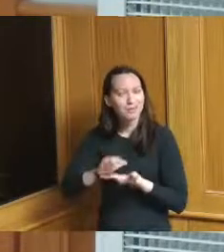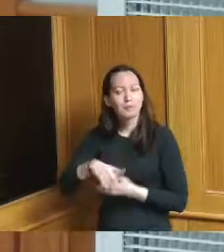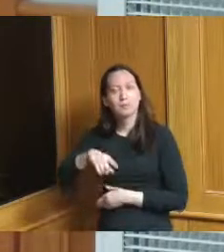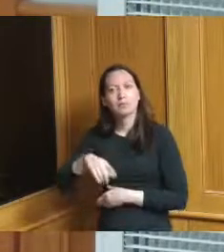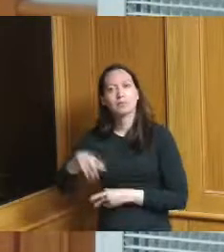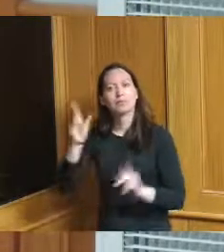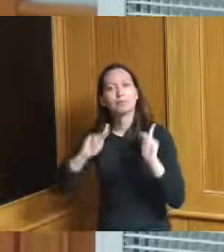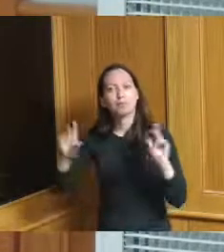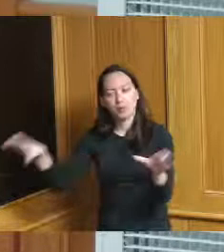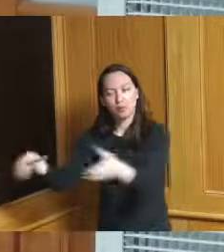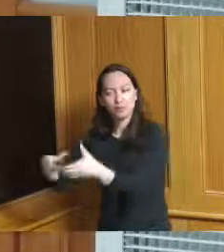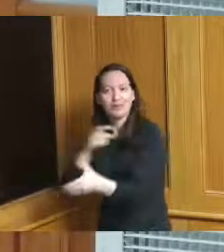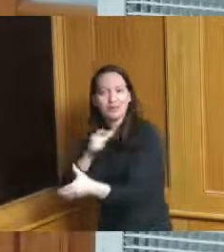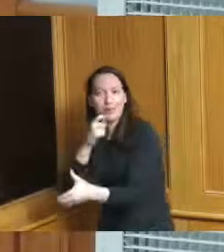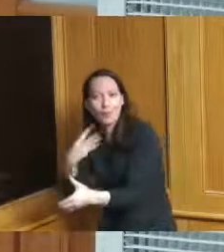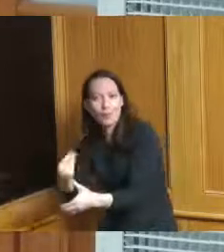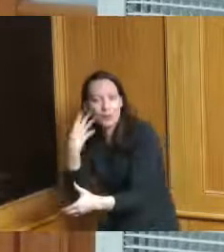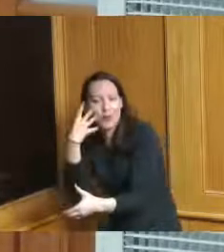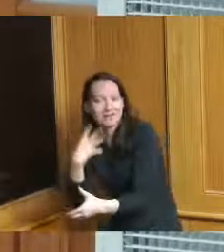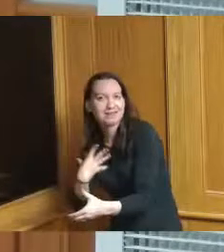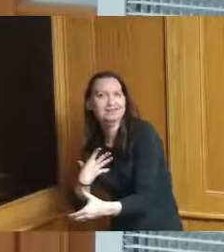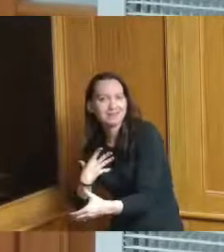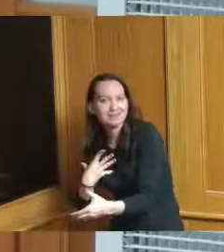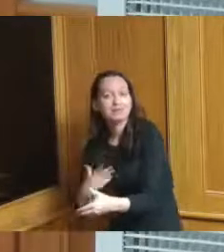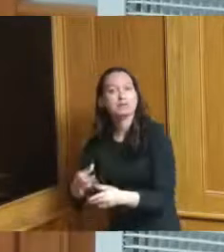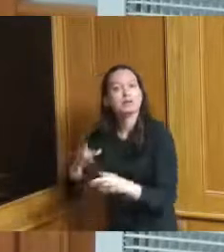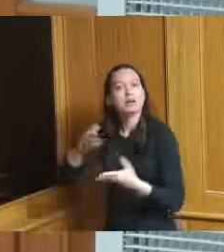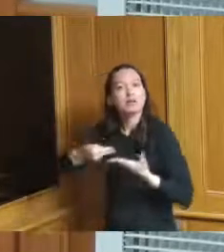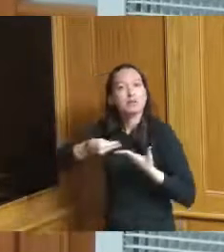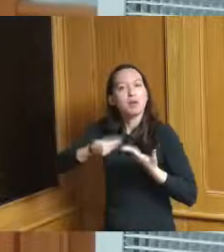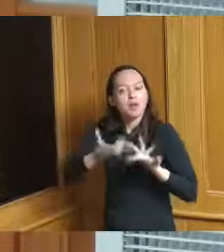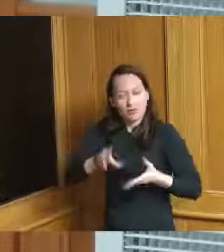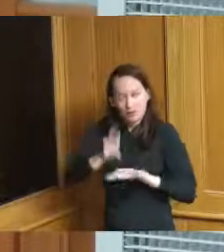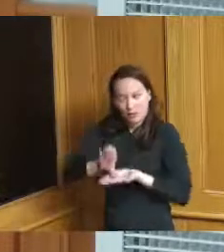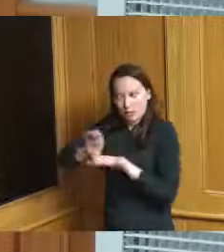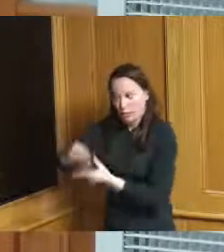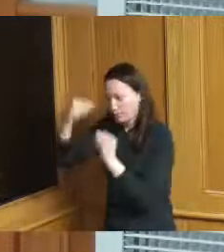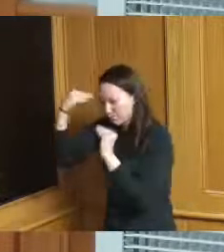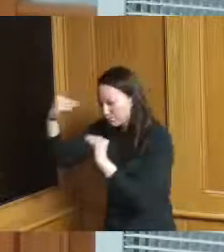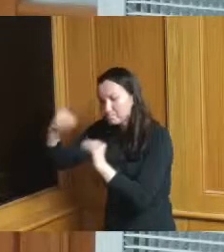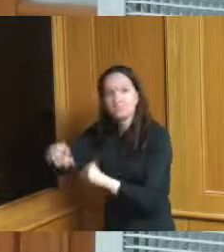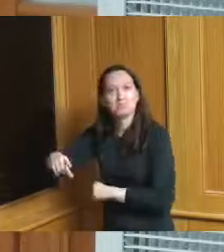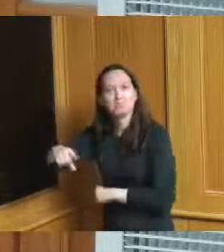communities as a result of that funding we've been able to educate both black and brown residents